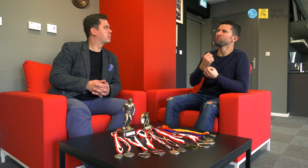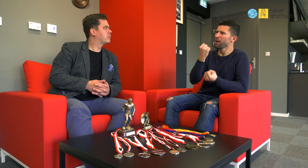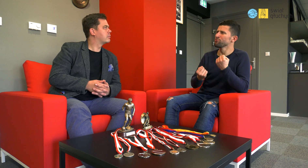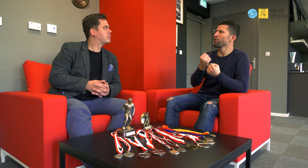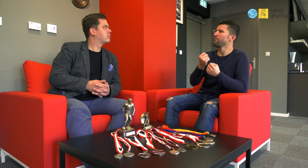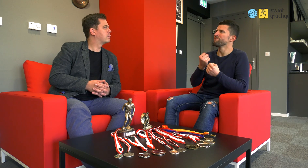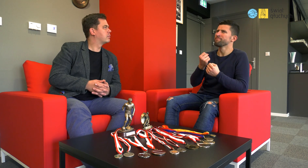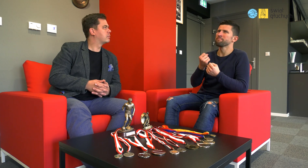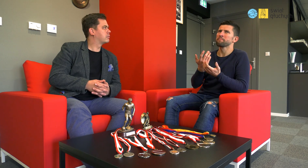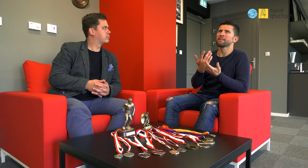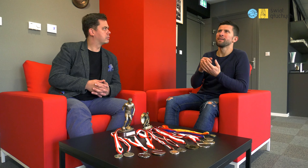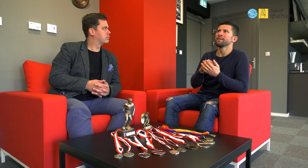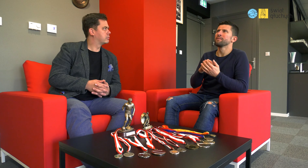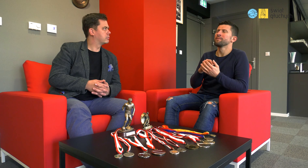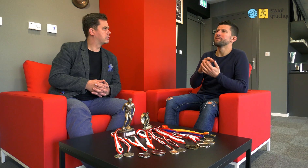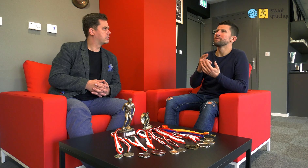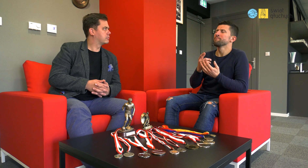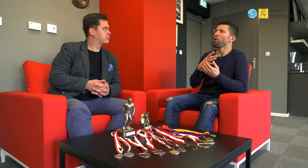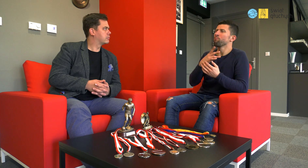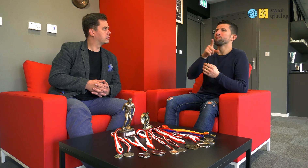The going was tough.